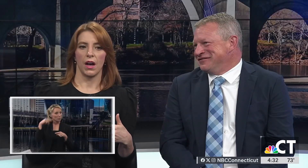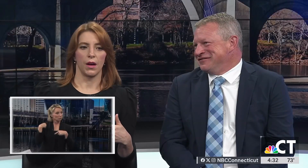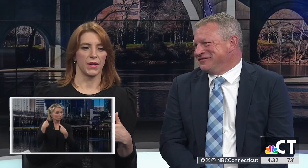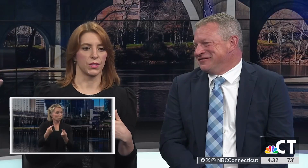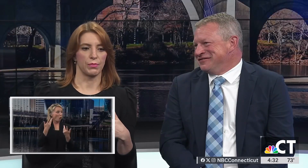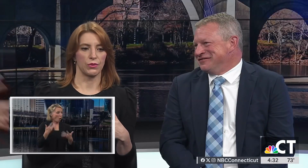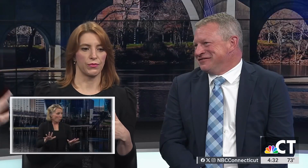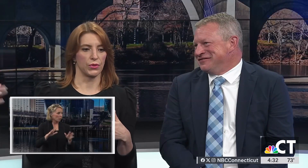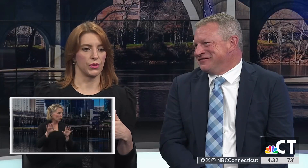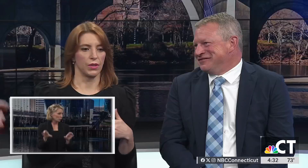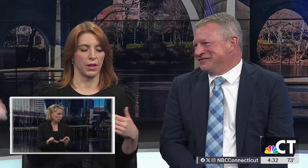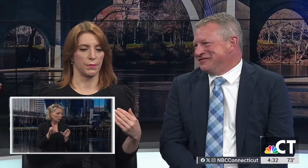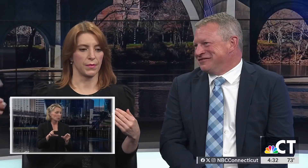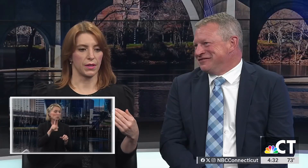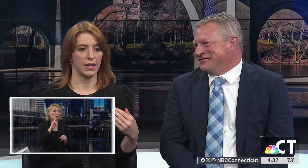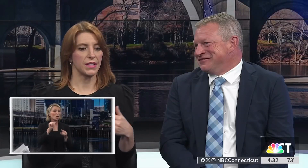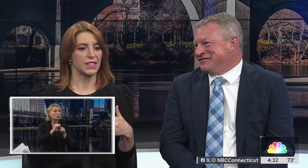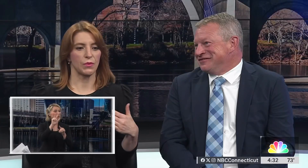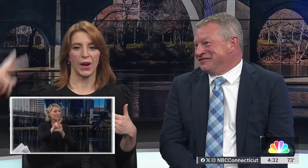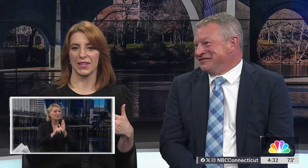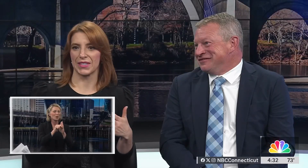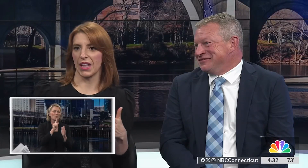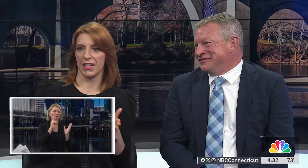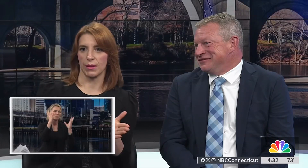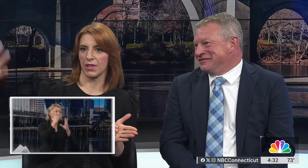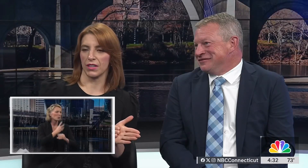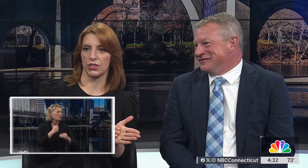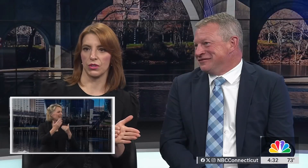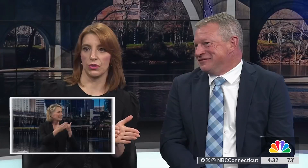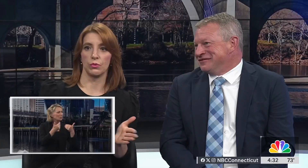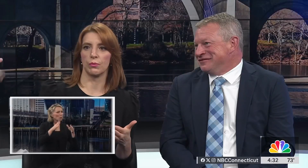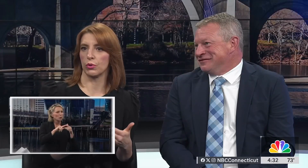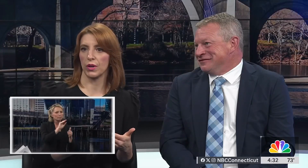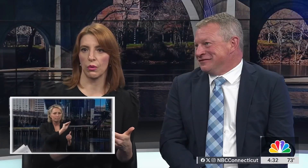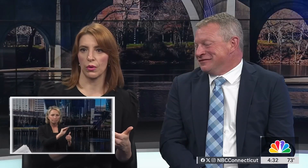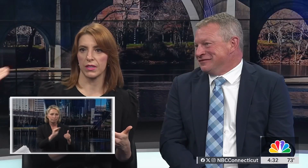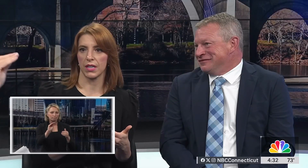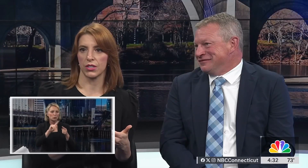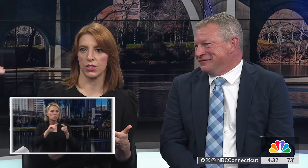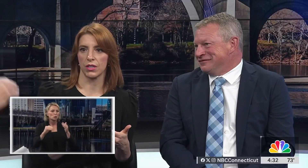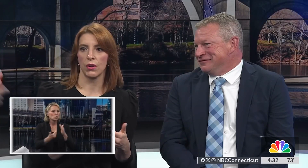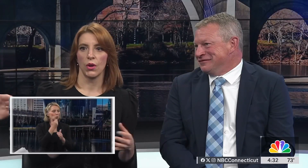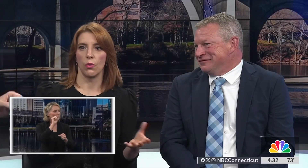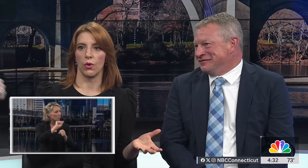us it's just a wonderful tool to add to what hospitals were